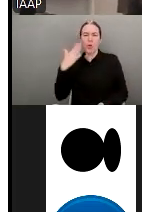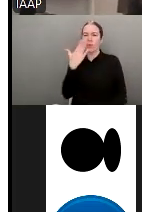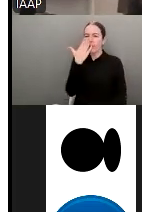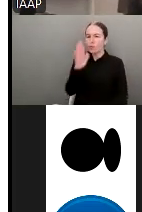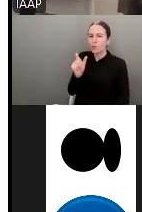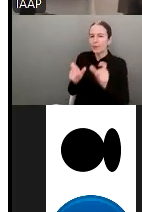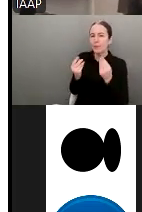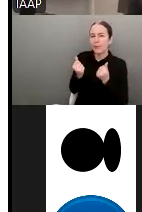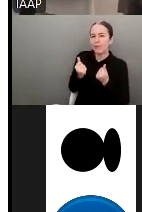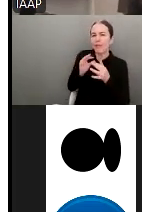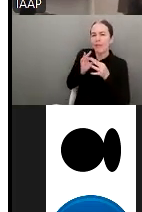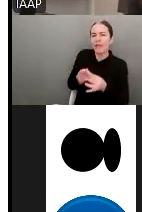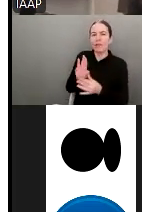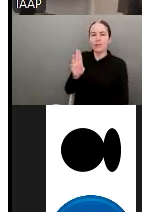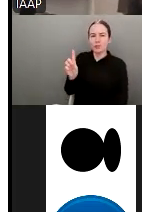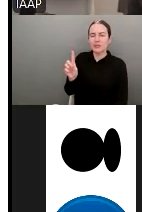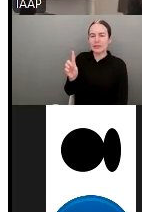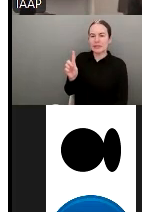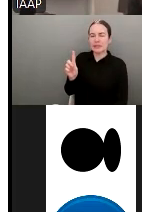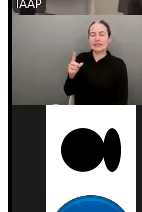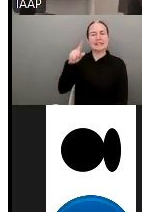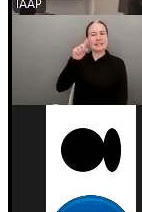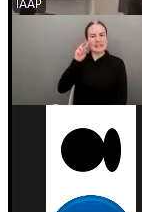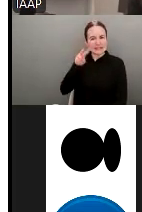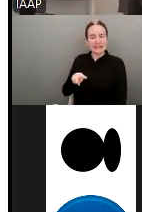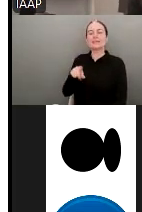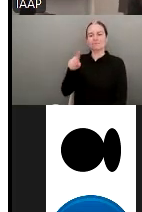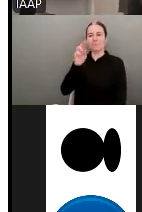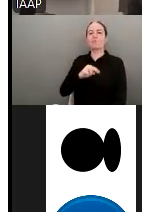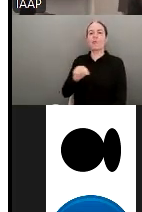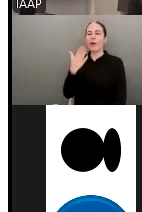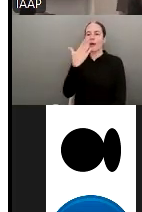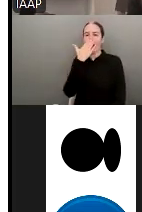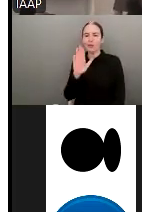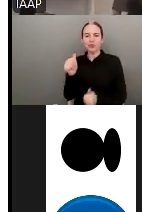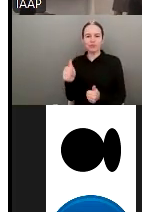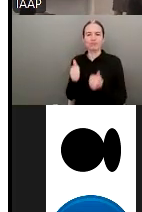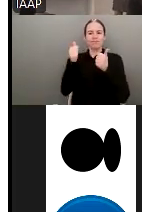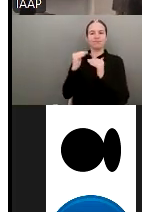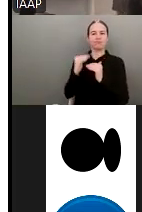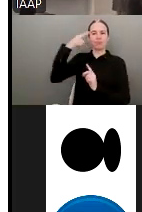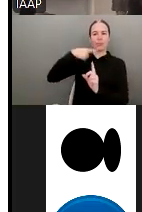But it's clear that in Norway there was a better attitude, also regarding and so on.